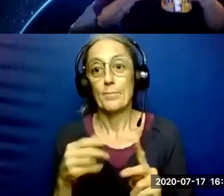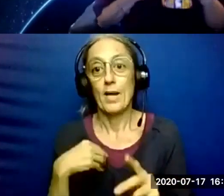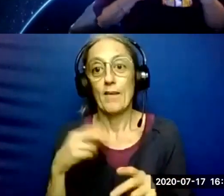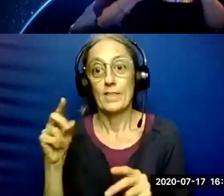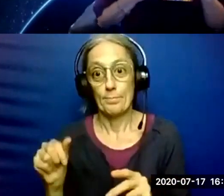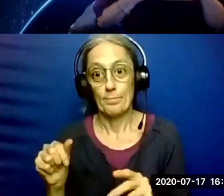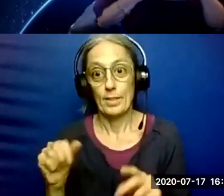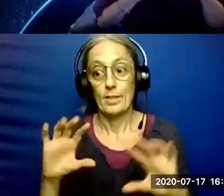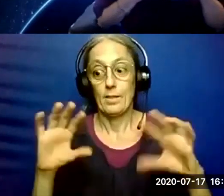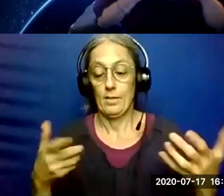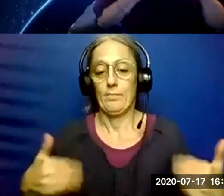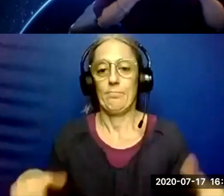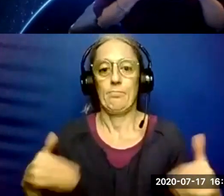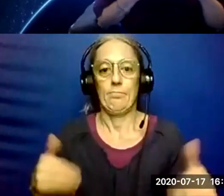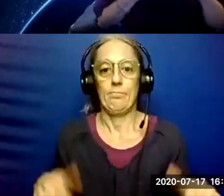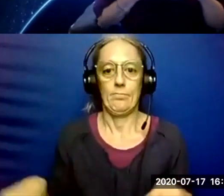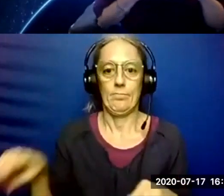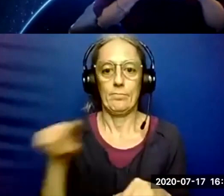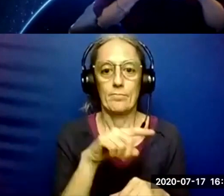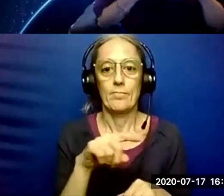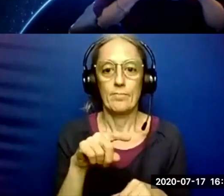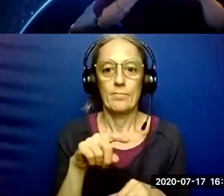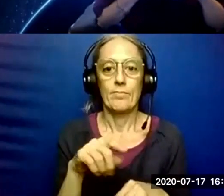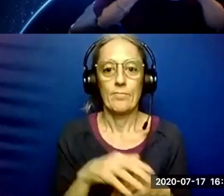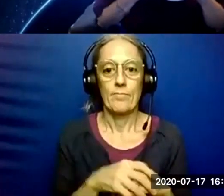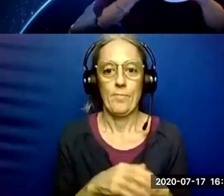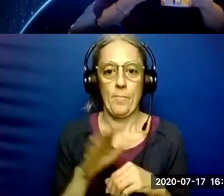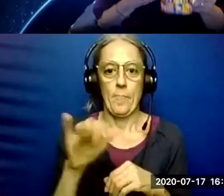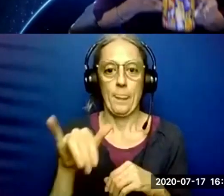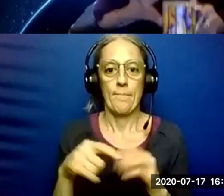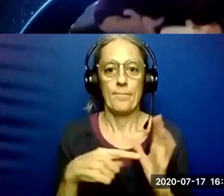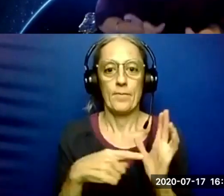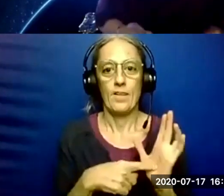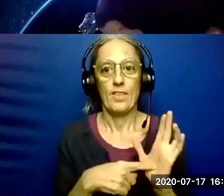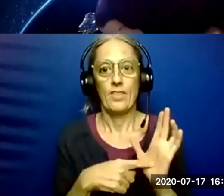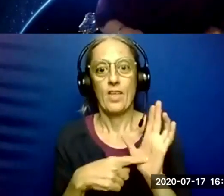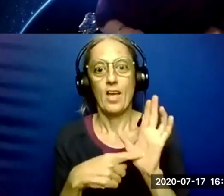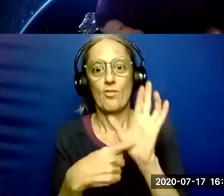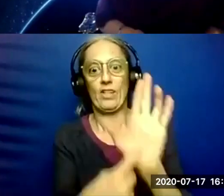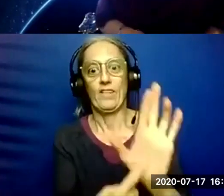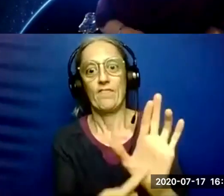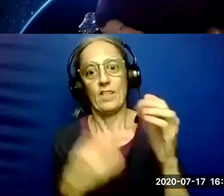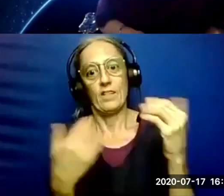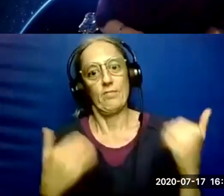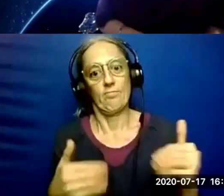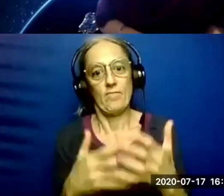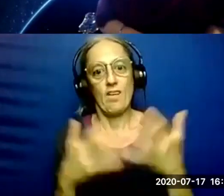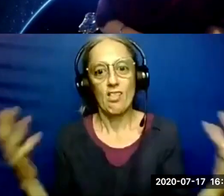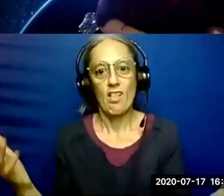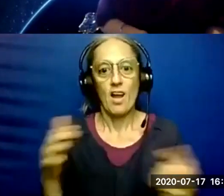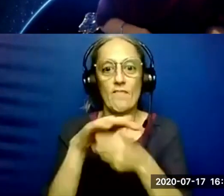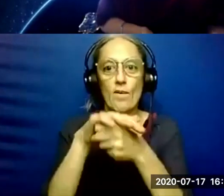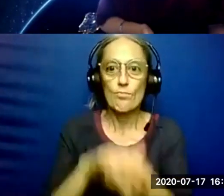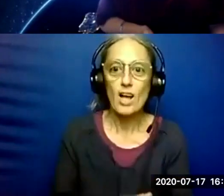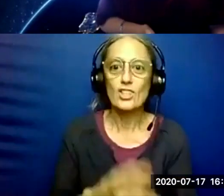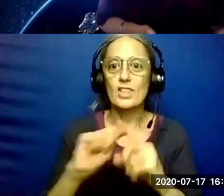the pervasiveness of racism and oppression in our country. Give us a sense of what you believe